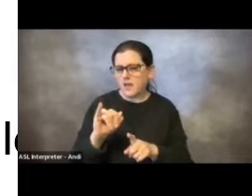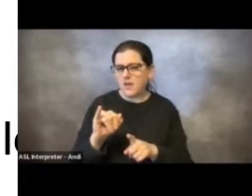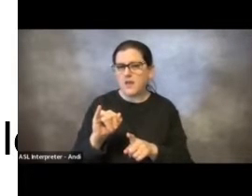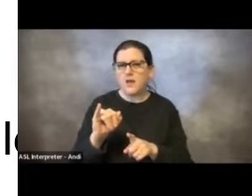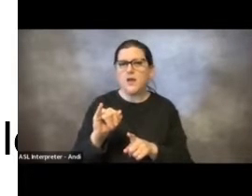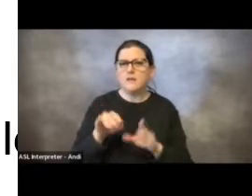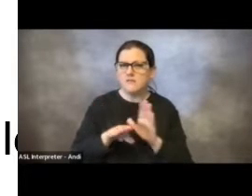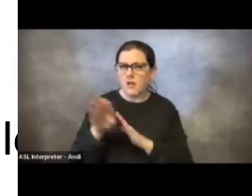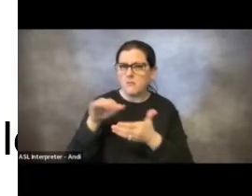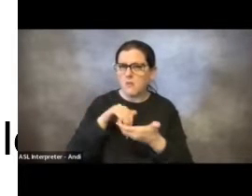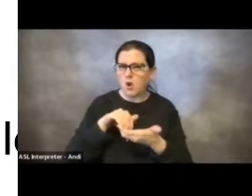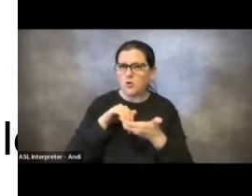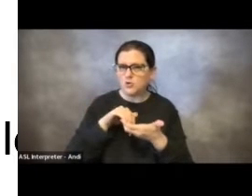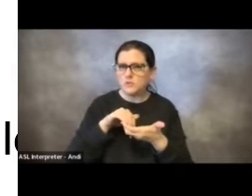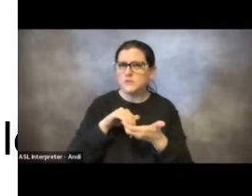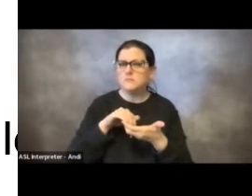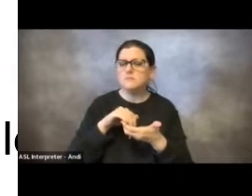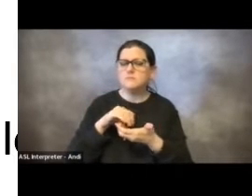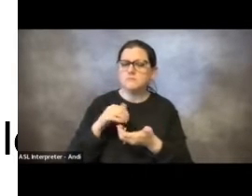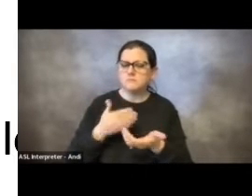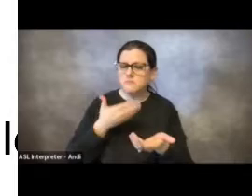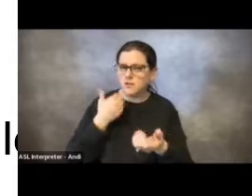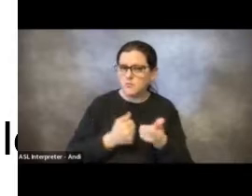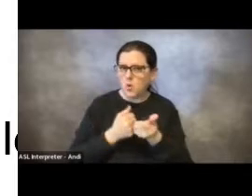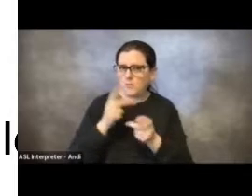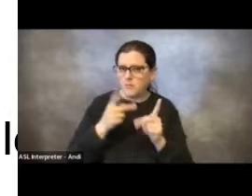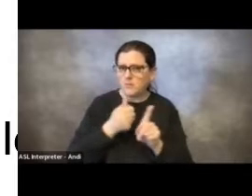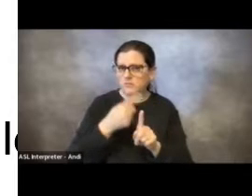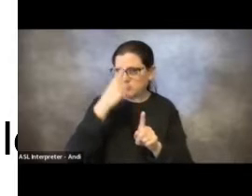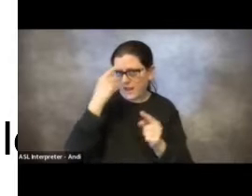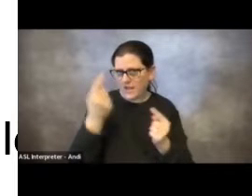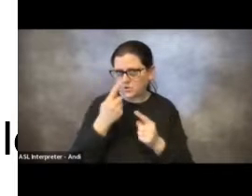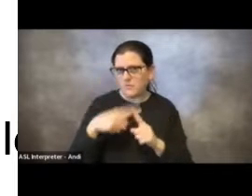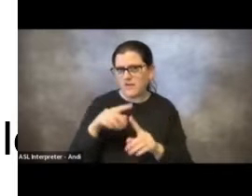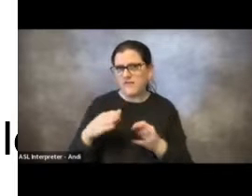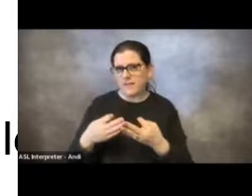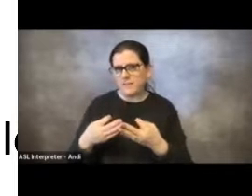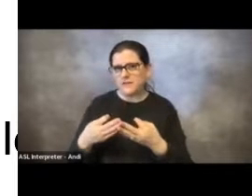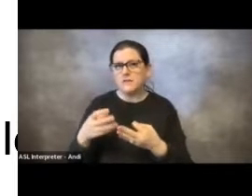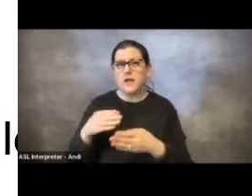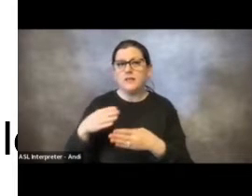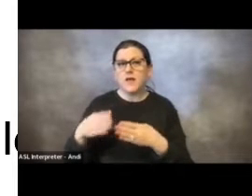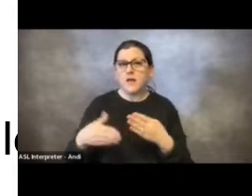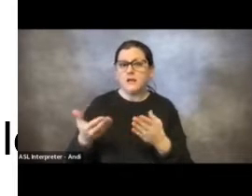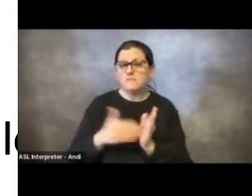we can better support individuals with brain injury and their families. And then, at the end, again, just need for